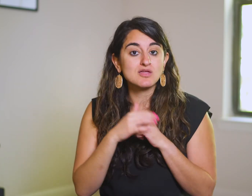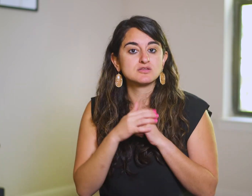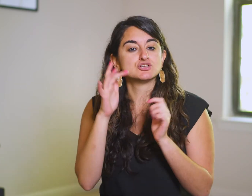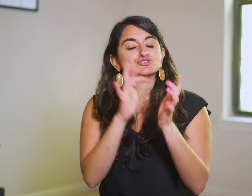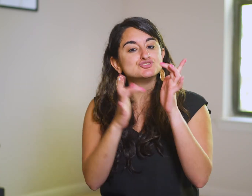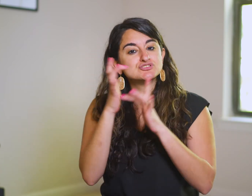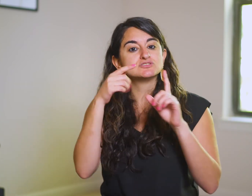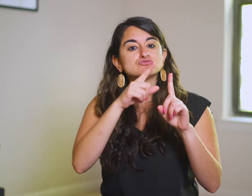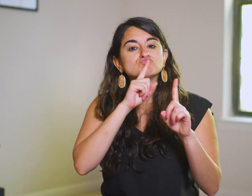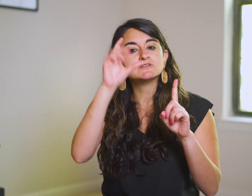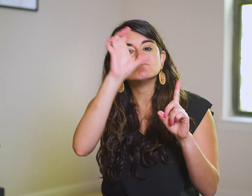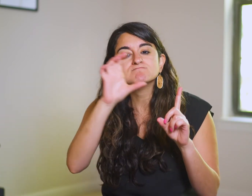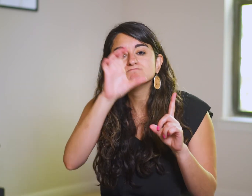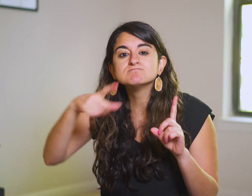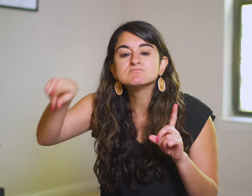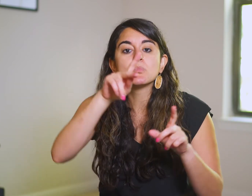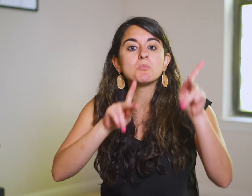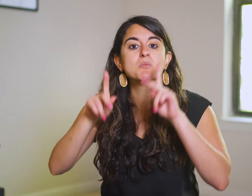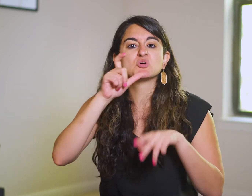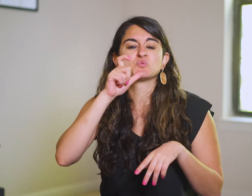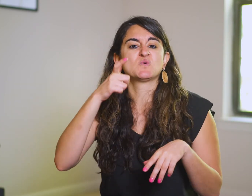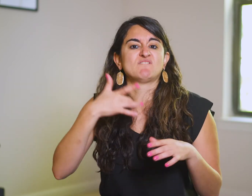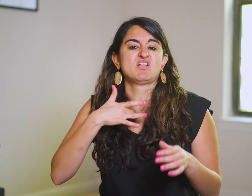Jesus sought out the people who were